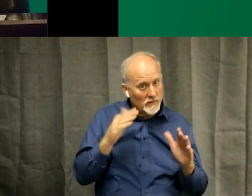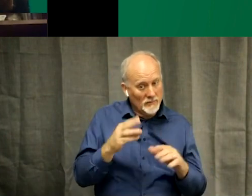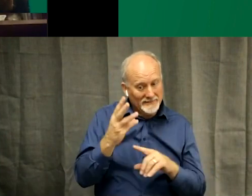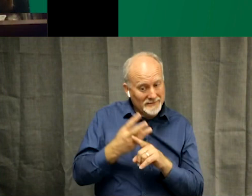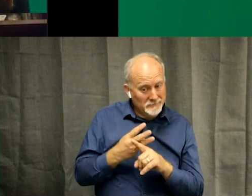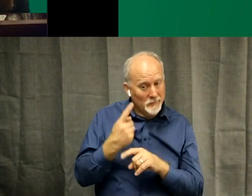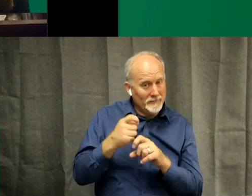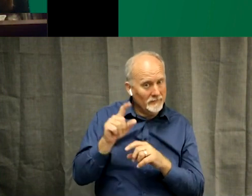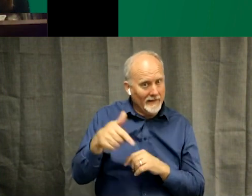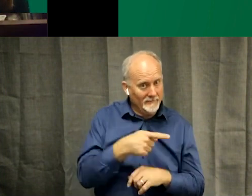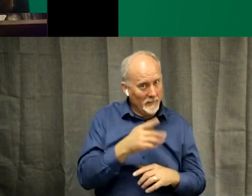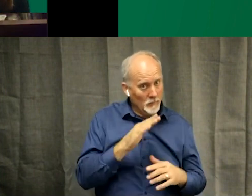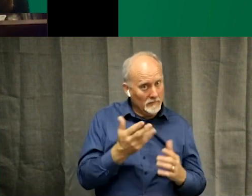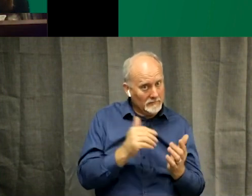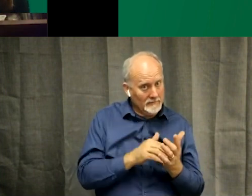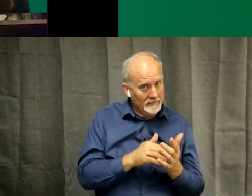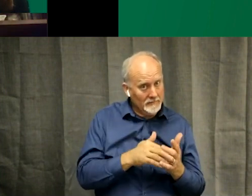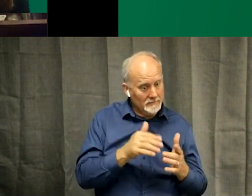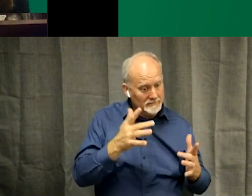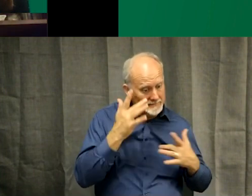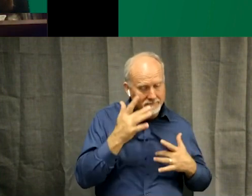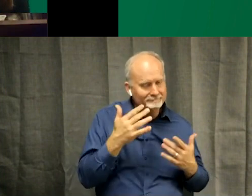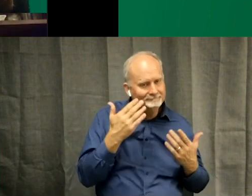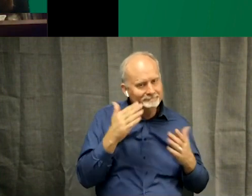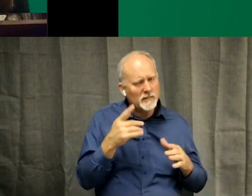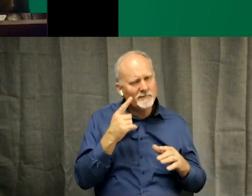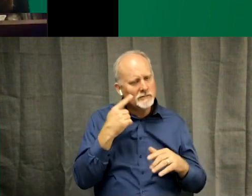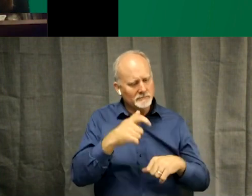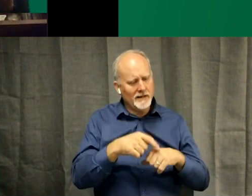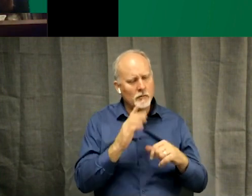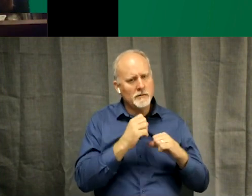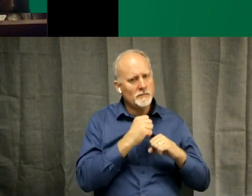a year later but at least for some period of time they should be protected and not infectious